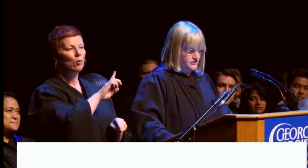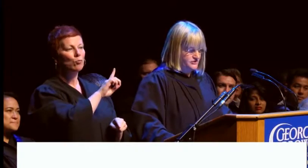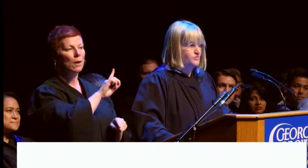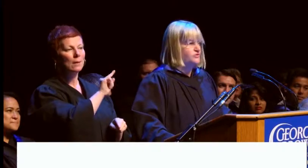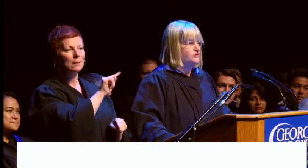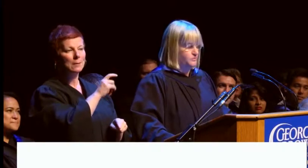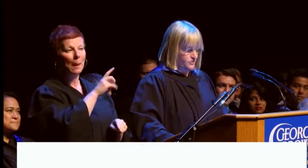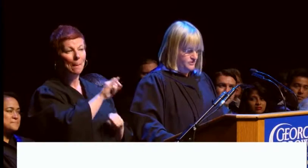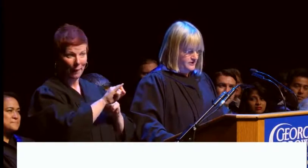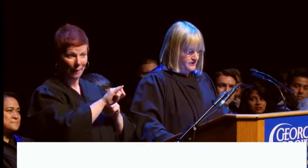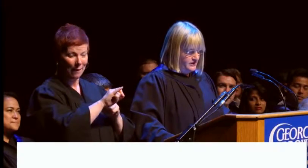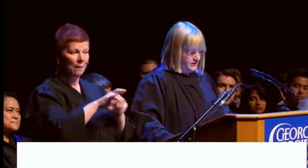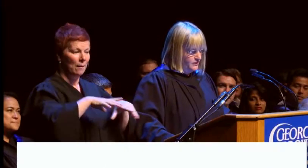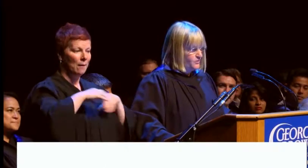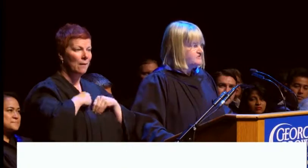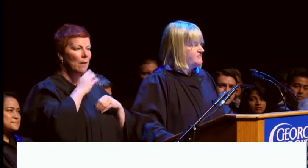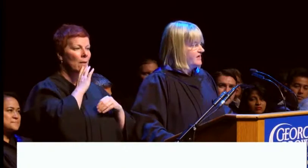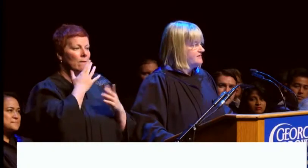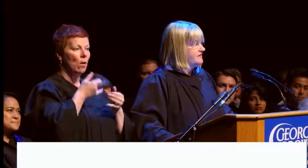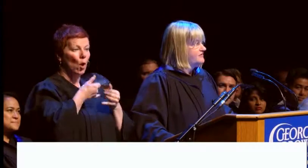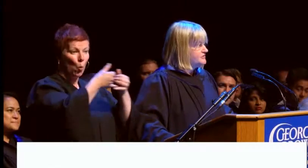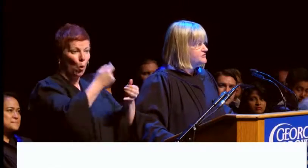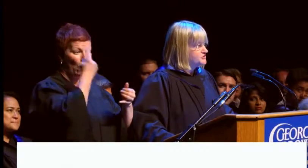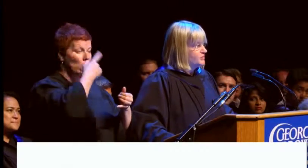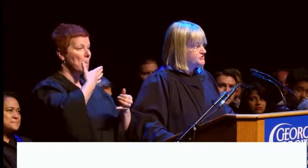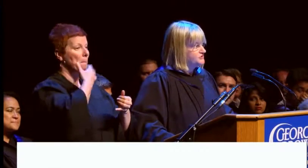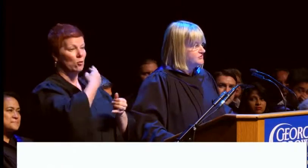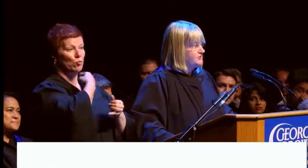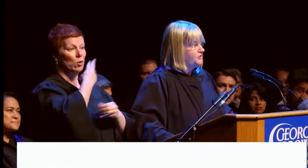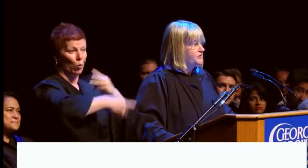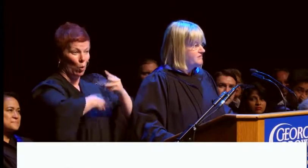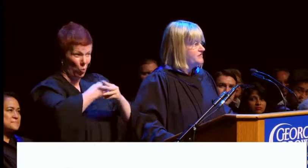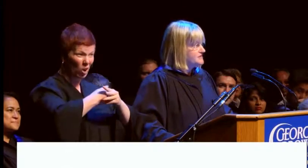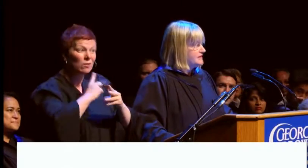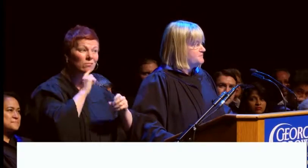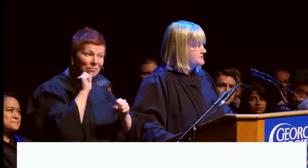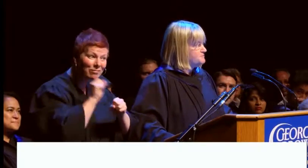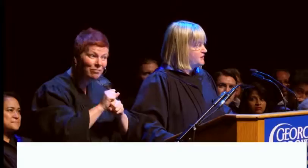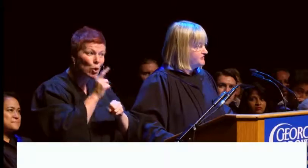IN THE WORLD AWARD, IT WAS IN FACT THEIR DISHWASHER WHO GAVE THE ACCEPTANCE SPEECH.